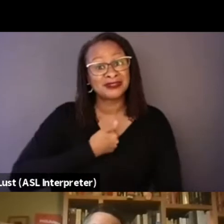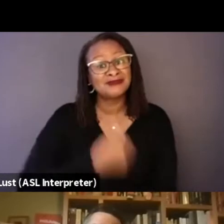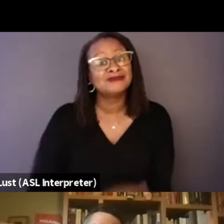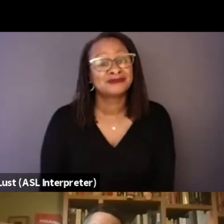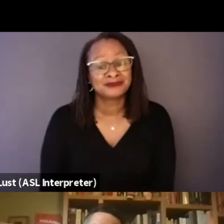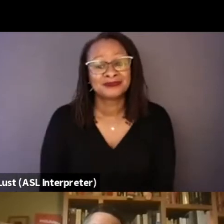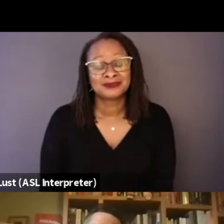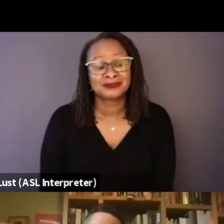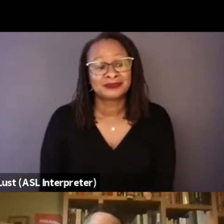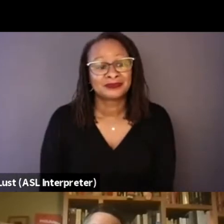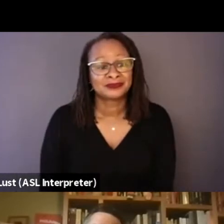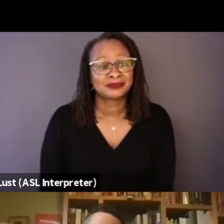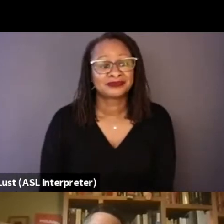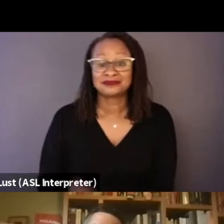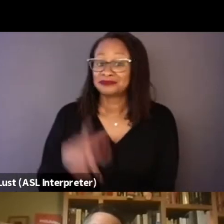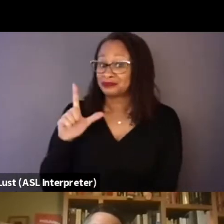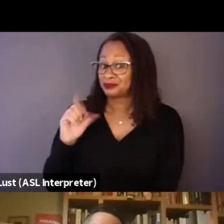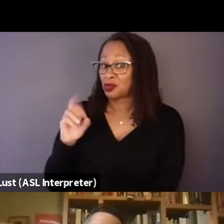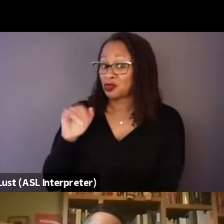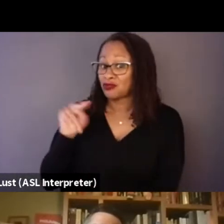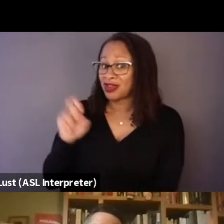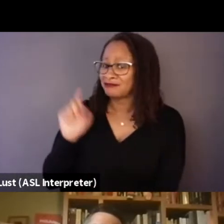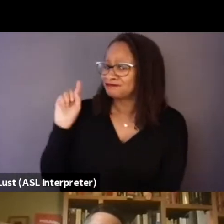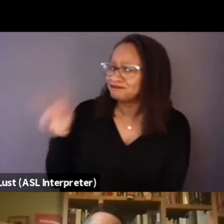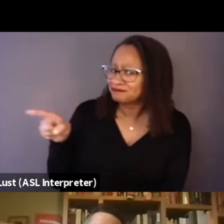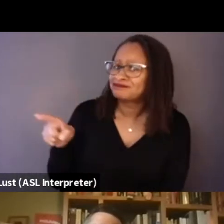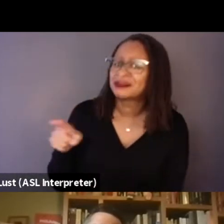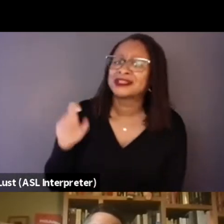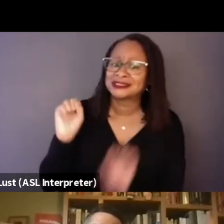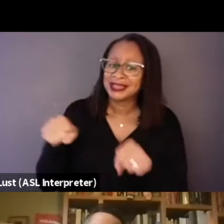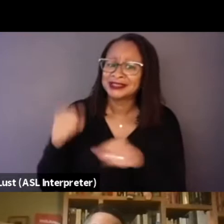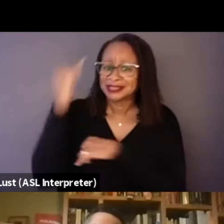And it is, the idea of the humanity behind the story.